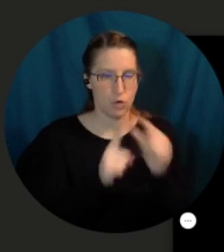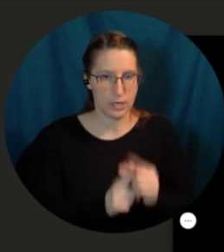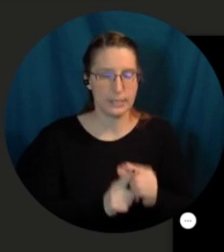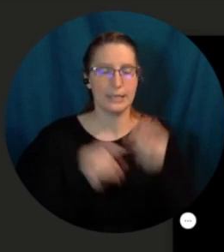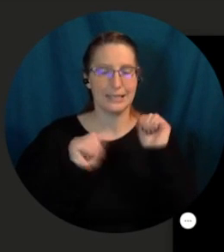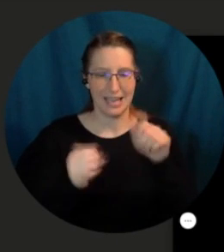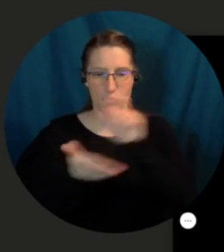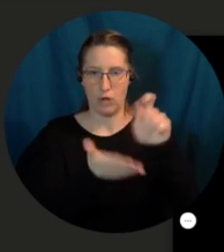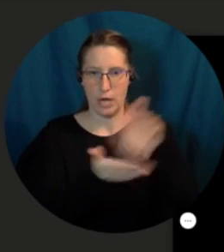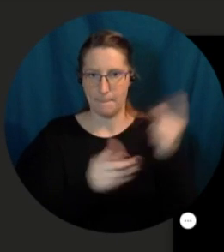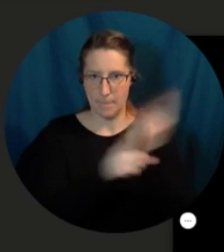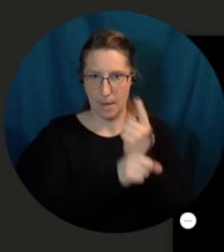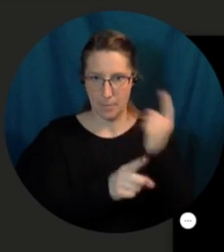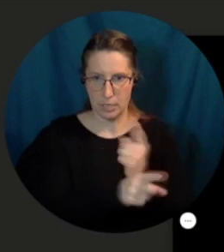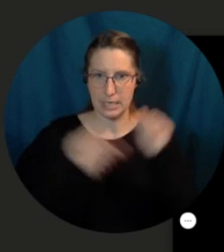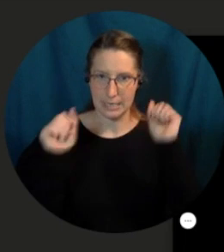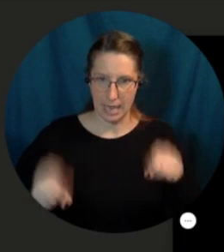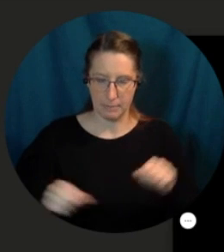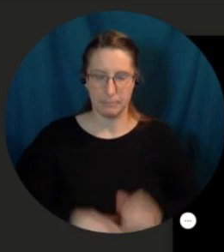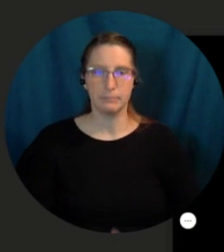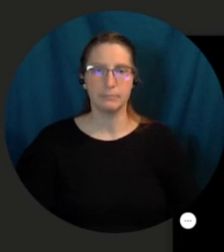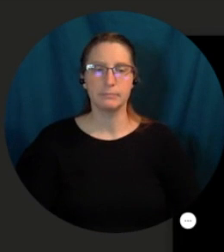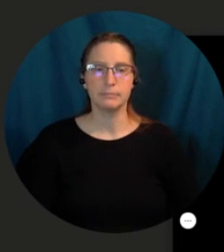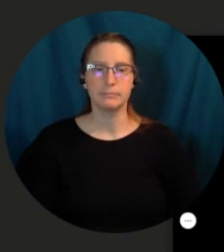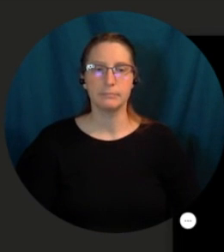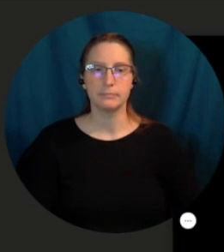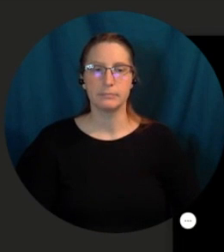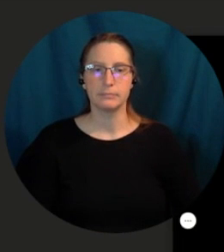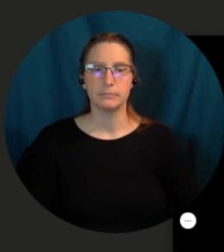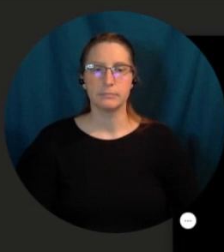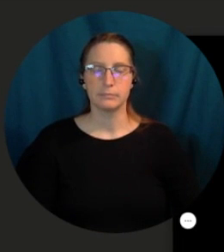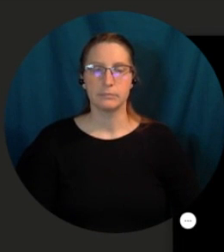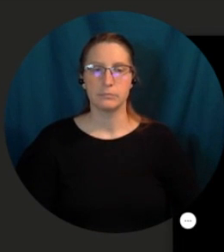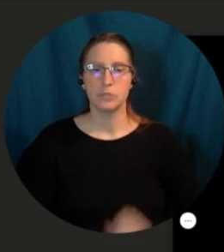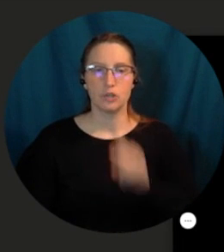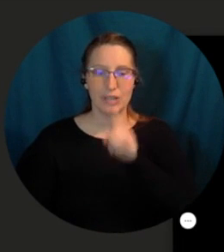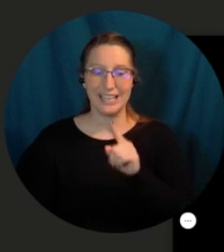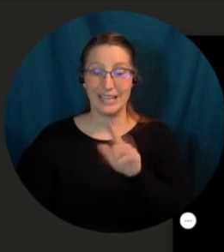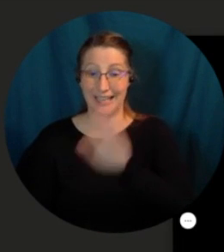And it just kind of overlaps the OT and the vision